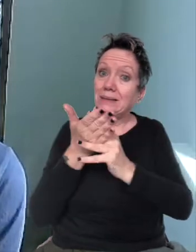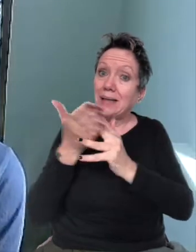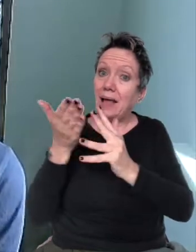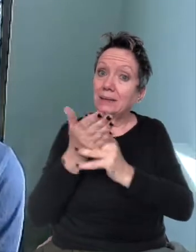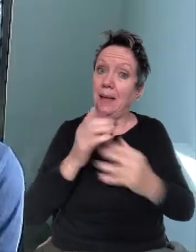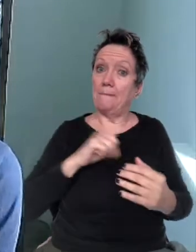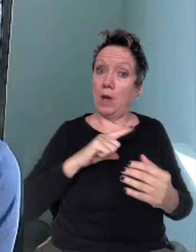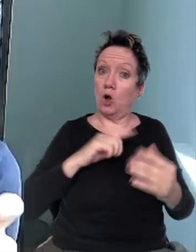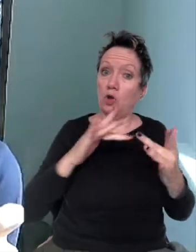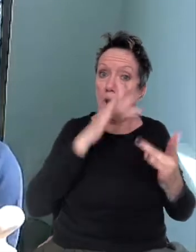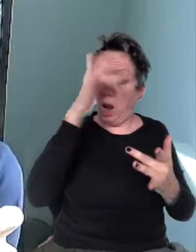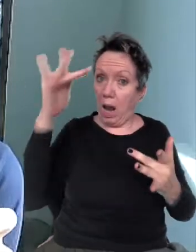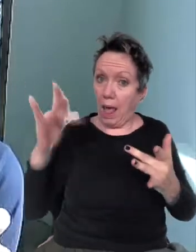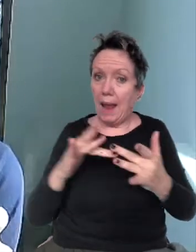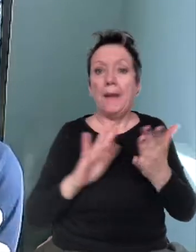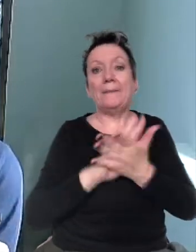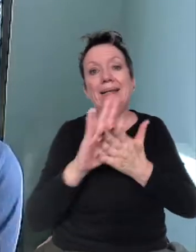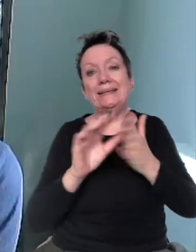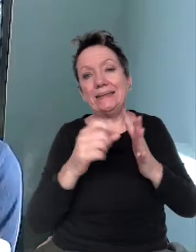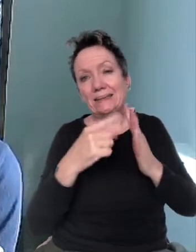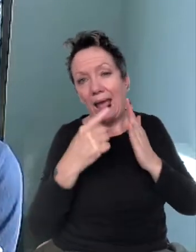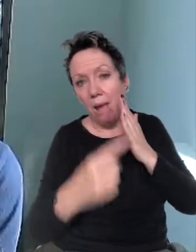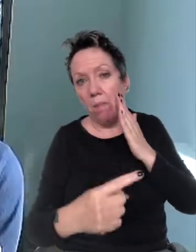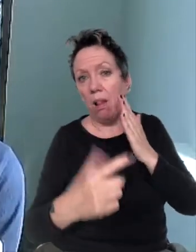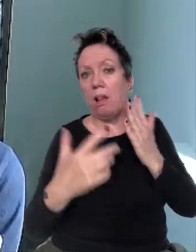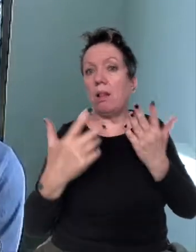And so disabled artists, you've got Workday being Jen.